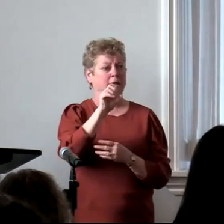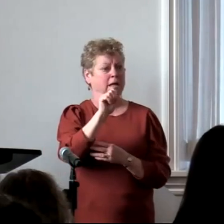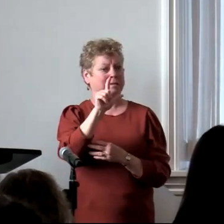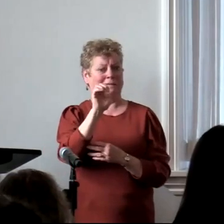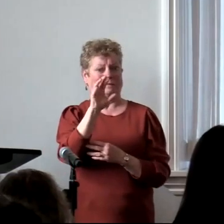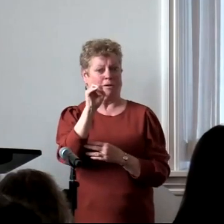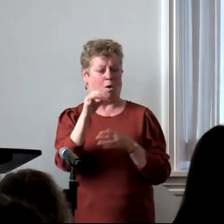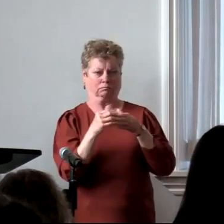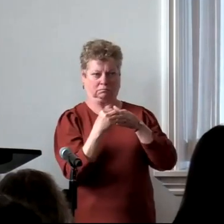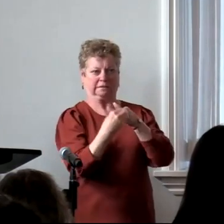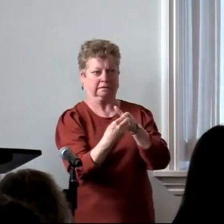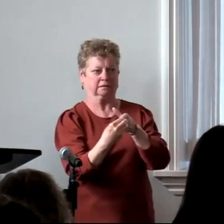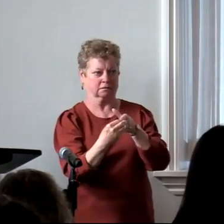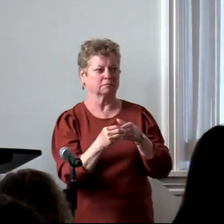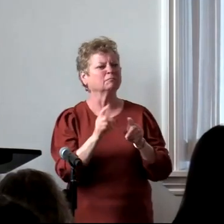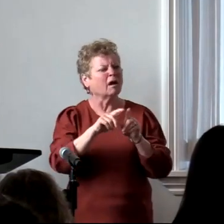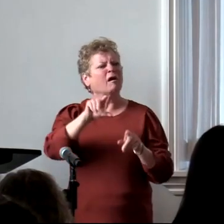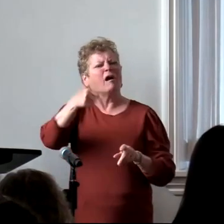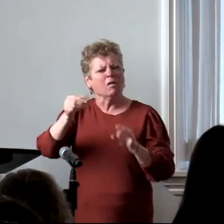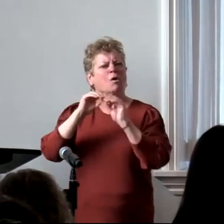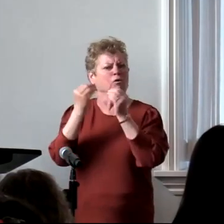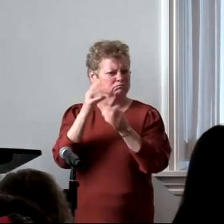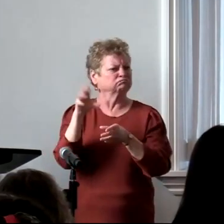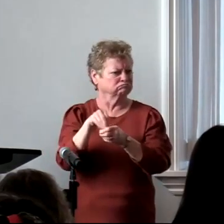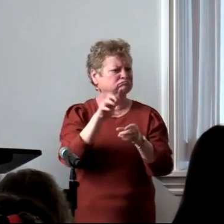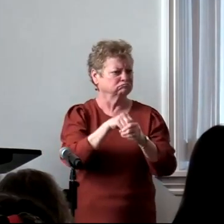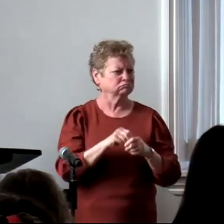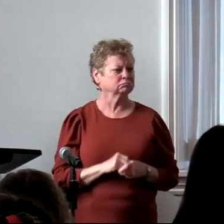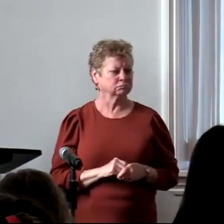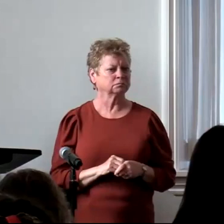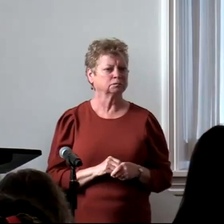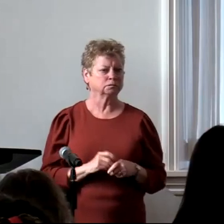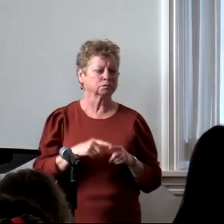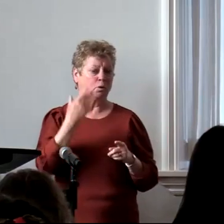but many organizations will be involved with this work. It's an index that will be developed and